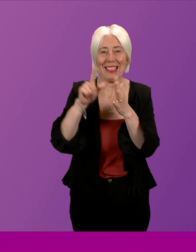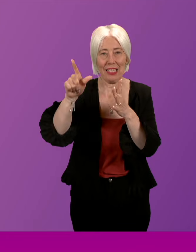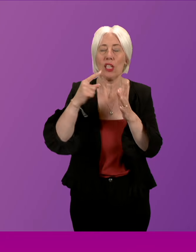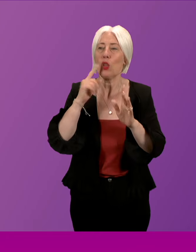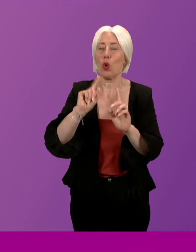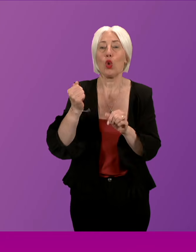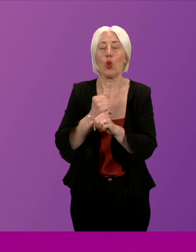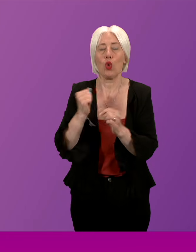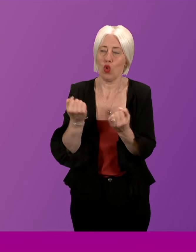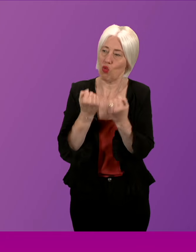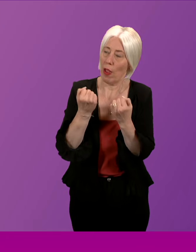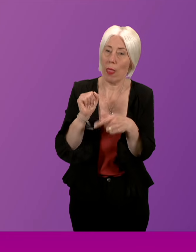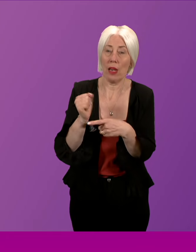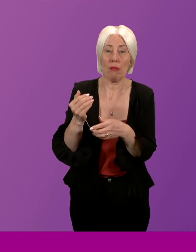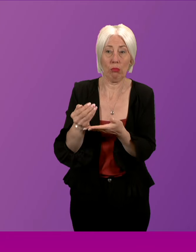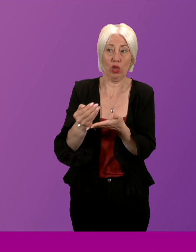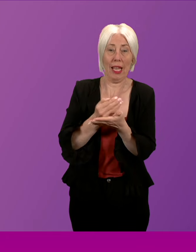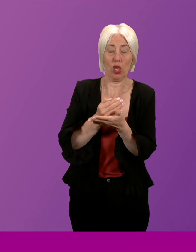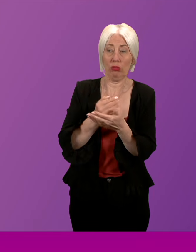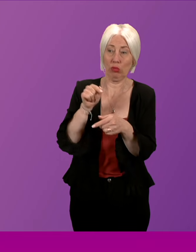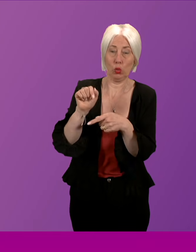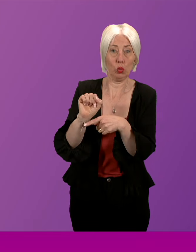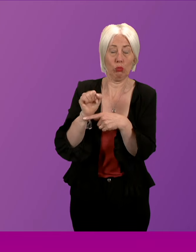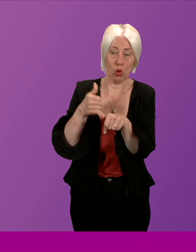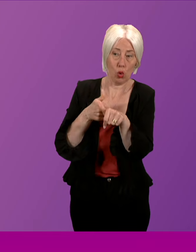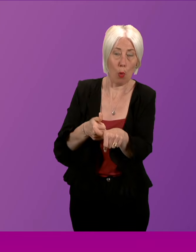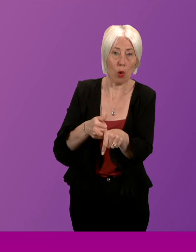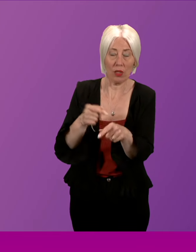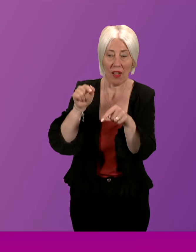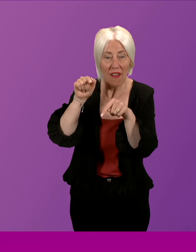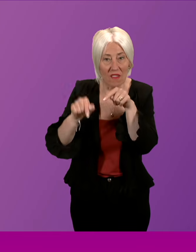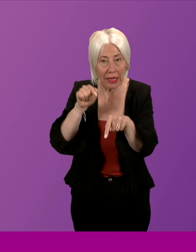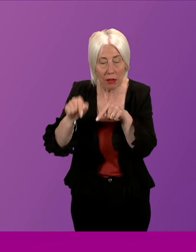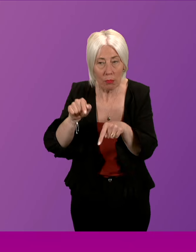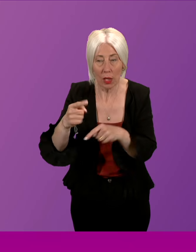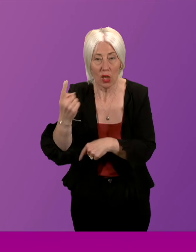support and assistance for victims to ensure that they could properly and effectively present their